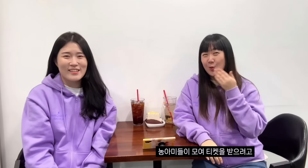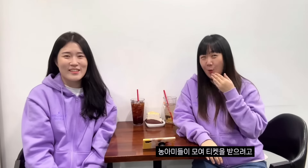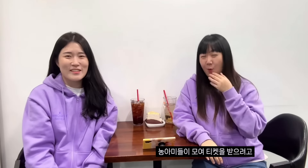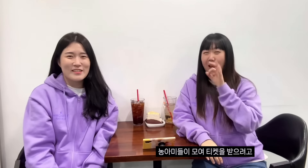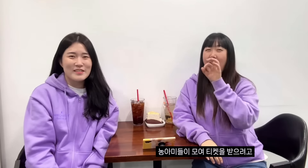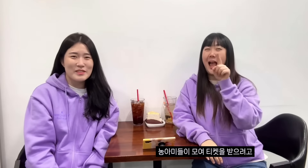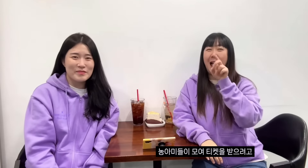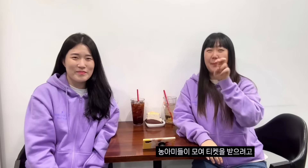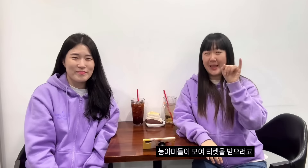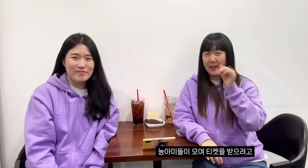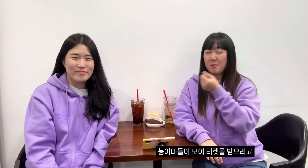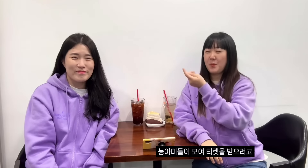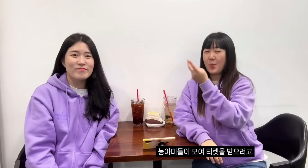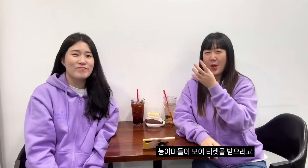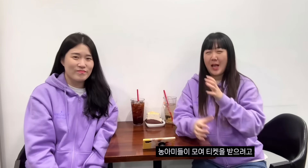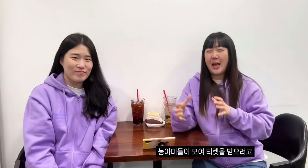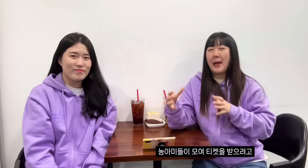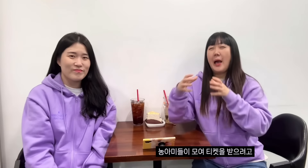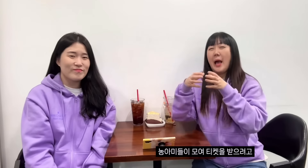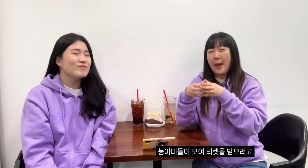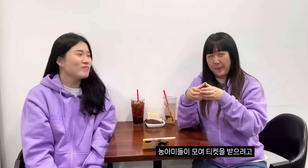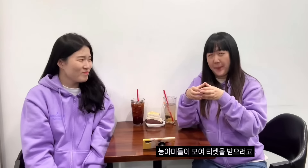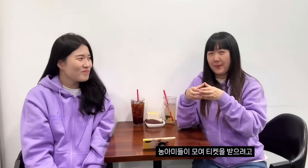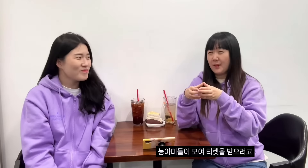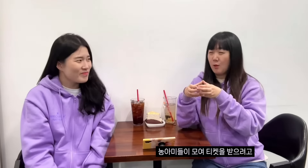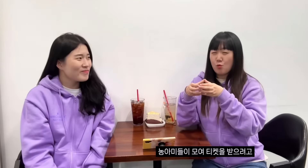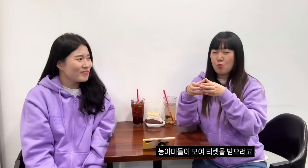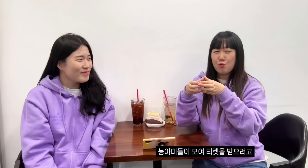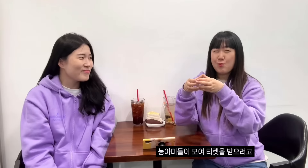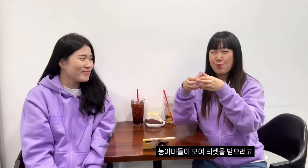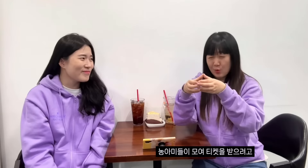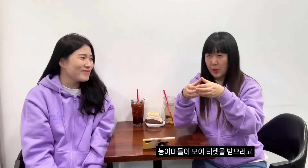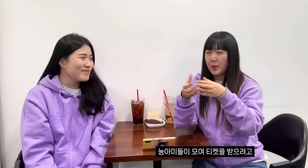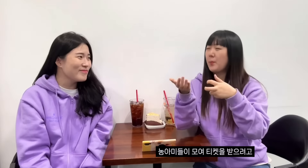The deaf army gathered and went to the information